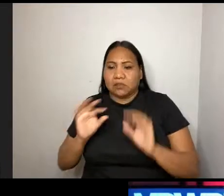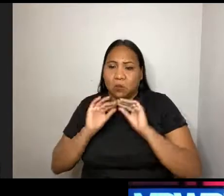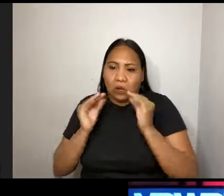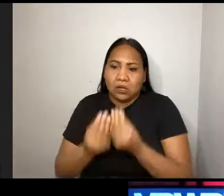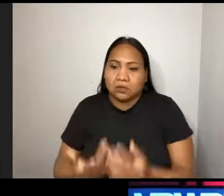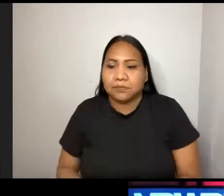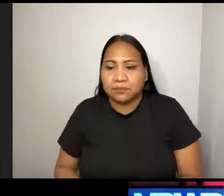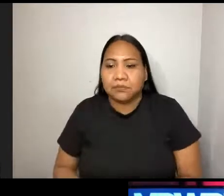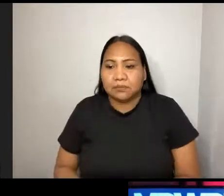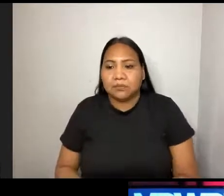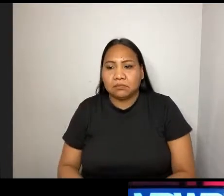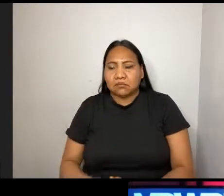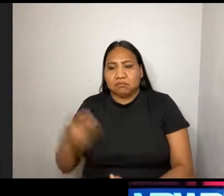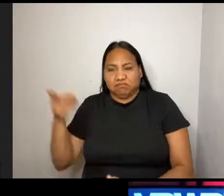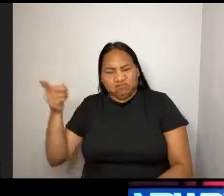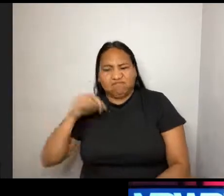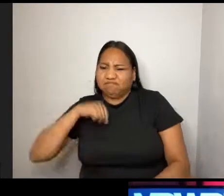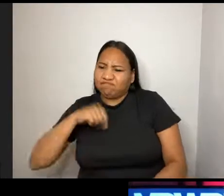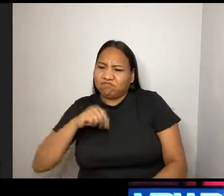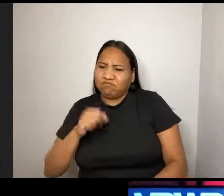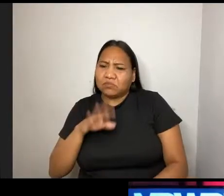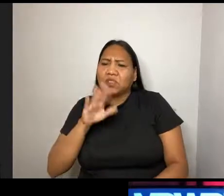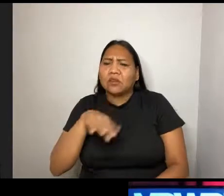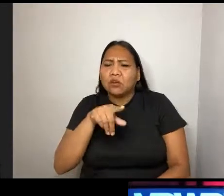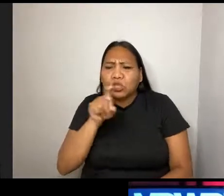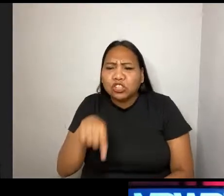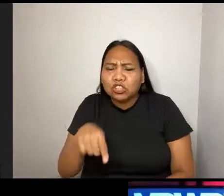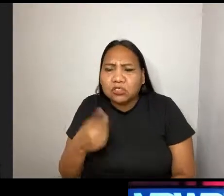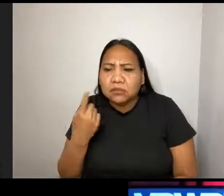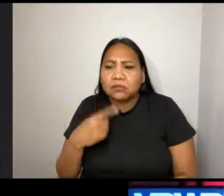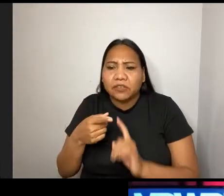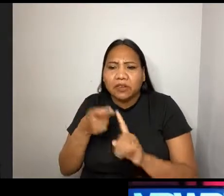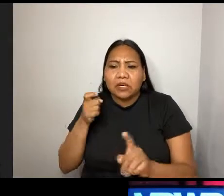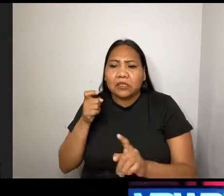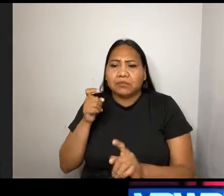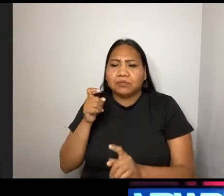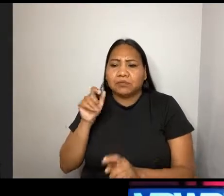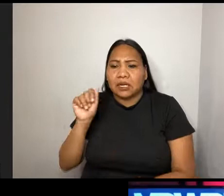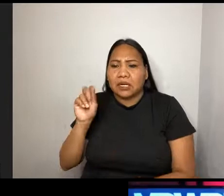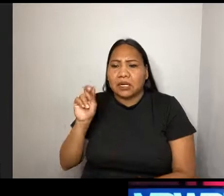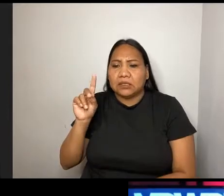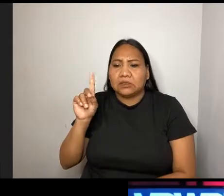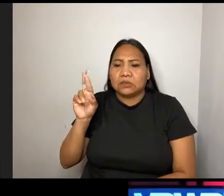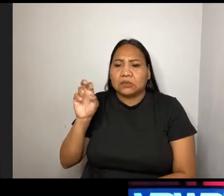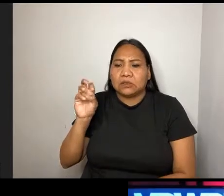We have a question from Andrea on how allies can gather support for Indigenous Native American